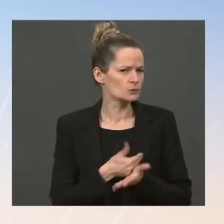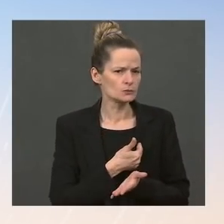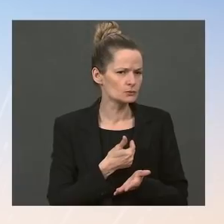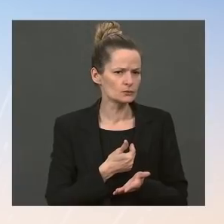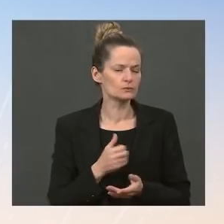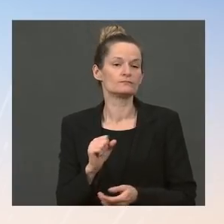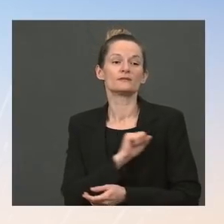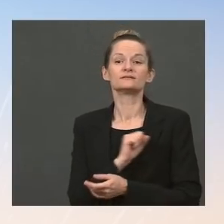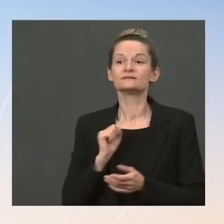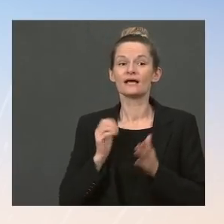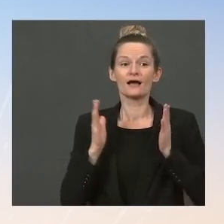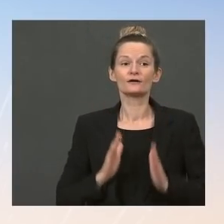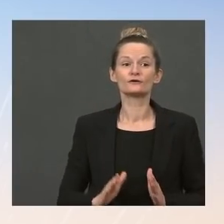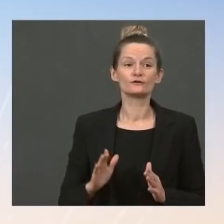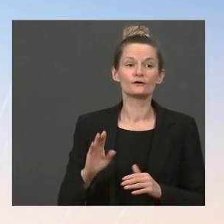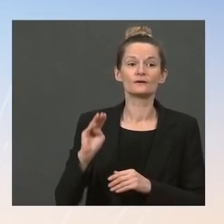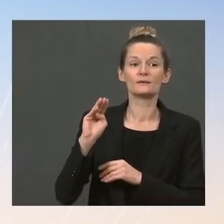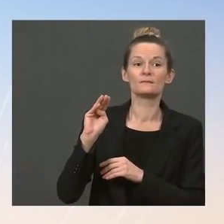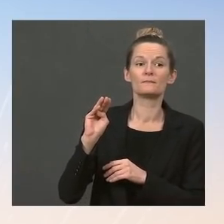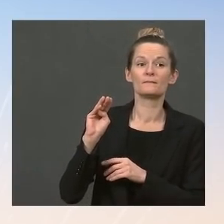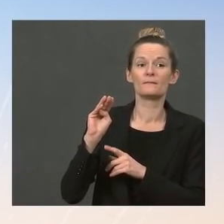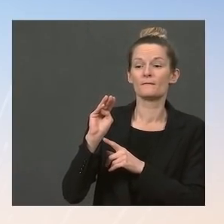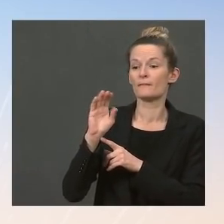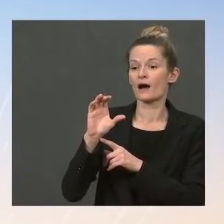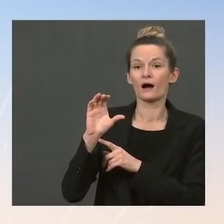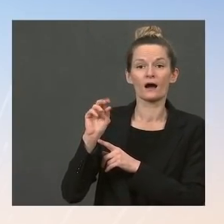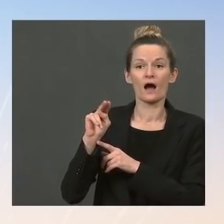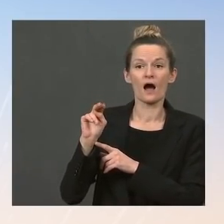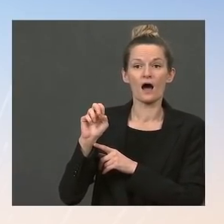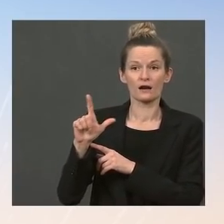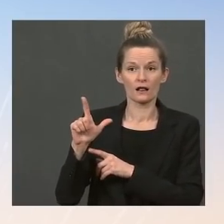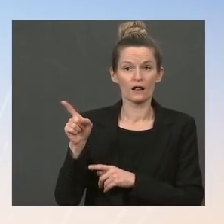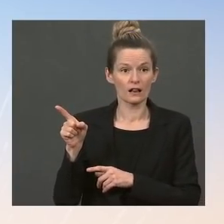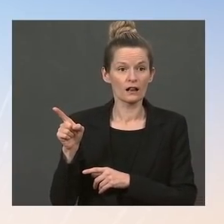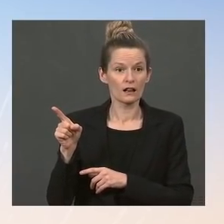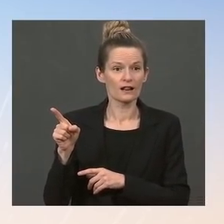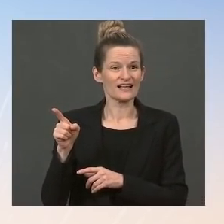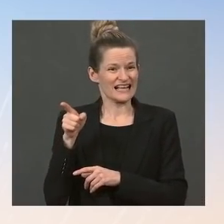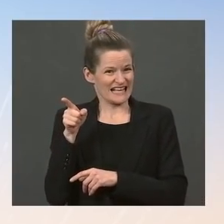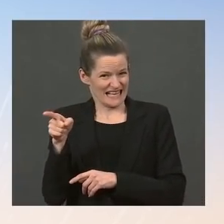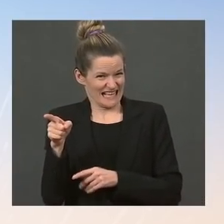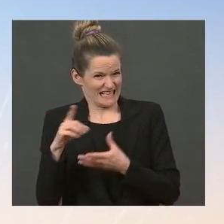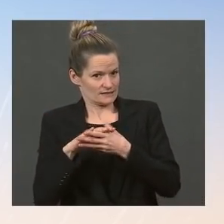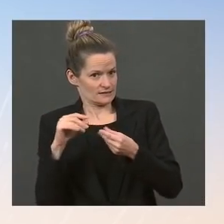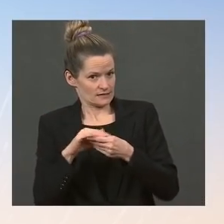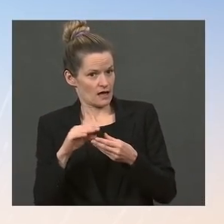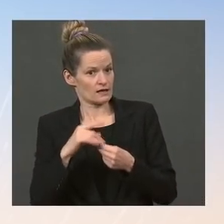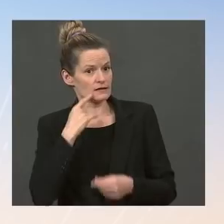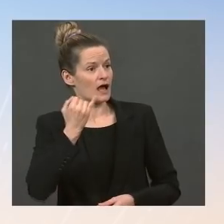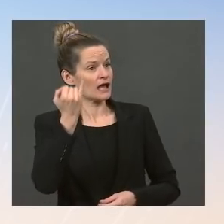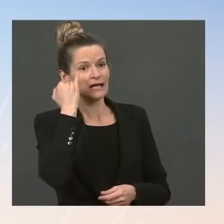he argued that failing to vote to raise the debt limit would, quote, "be a disaster," and, quote, "put our full faith in credit at risk."